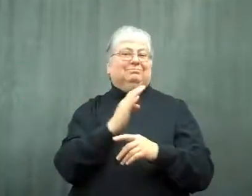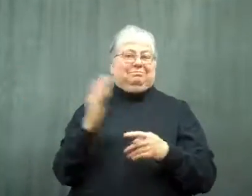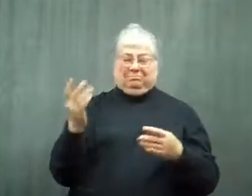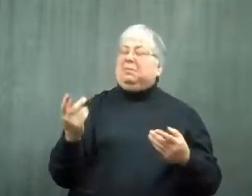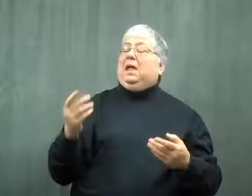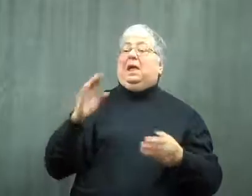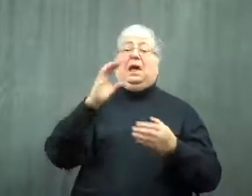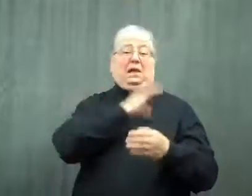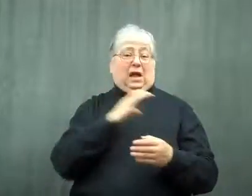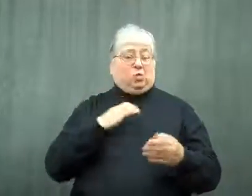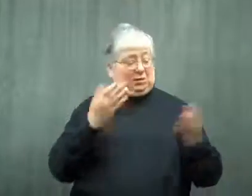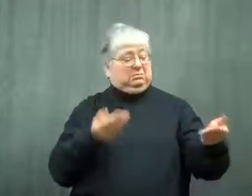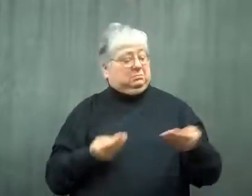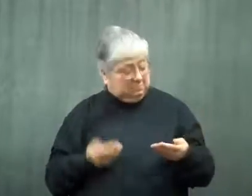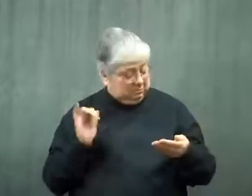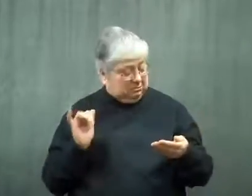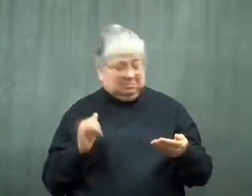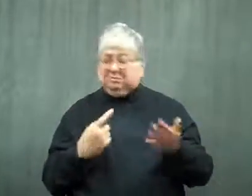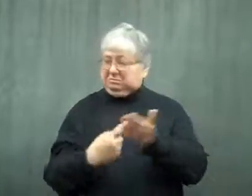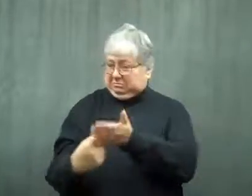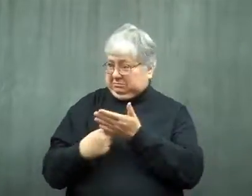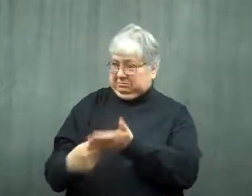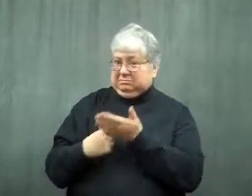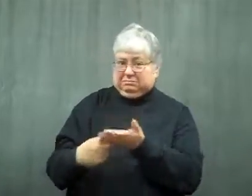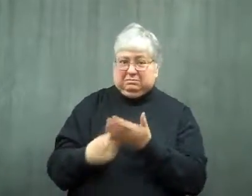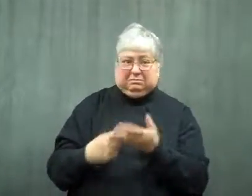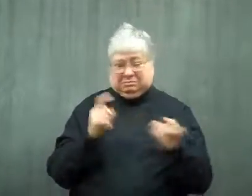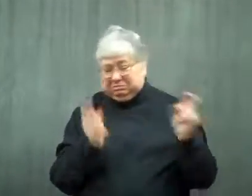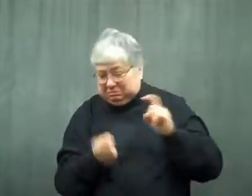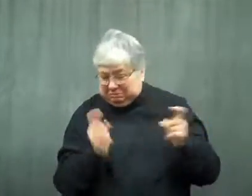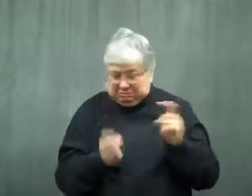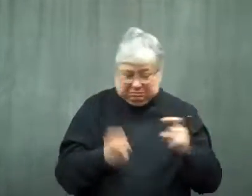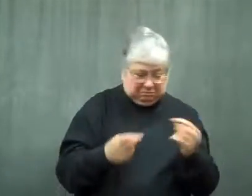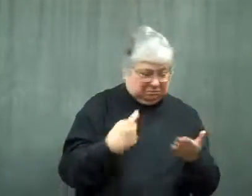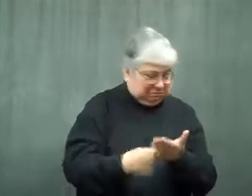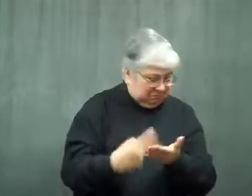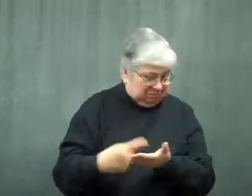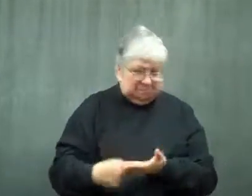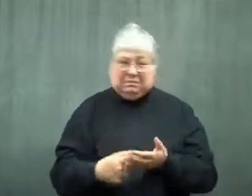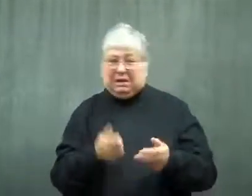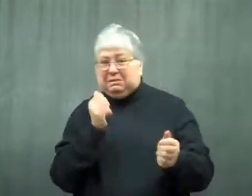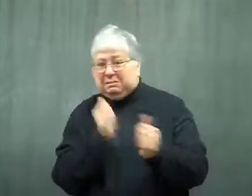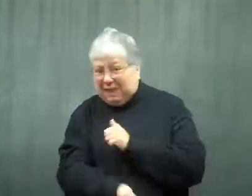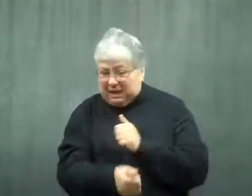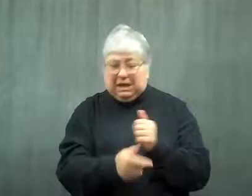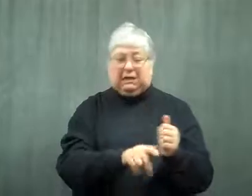Congress gets it, debates it, makes changes, then it is passed.